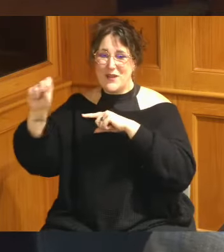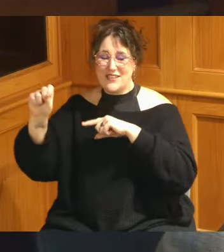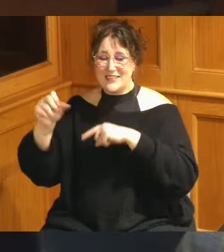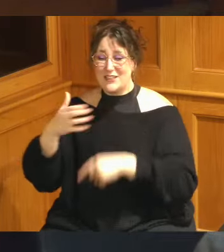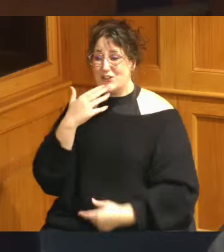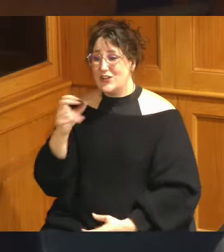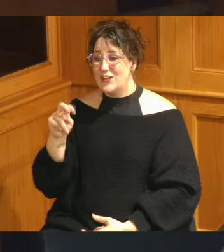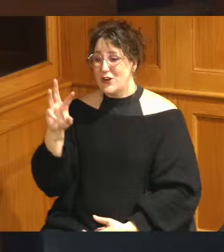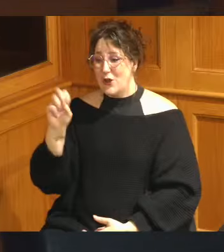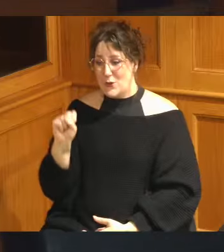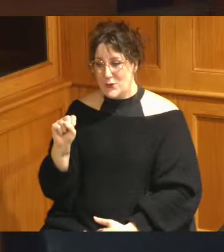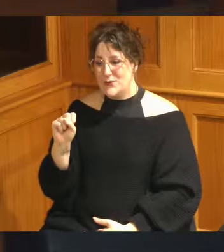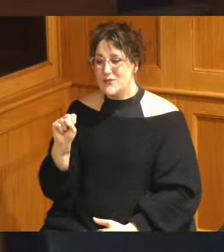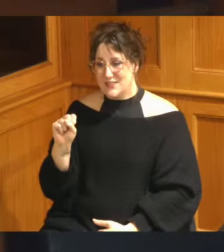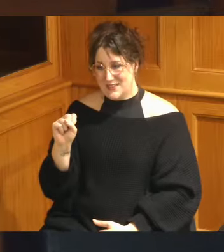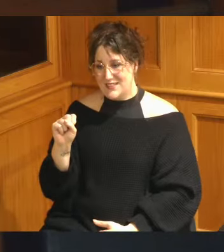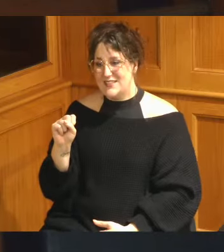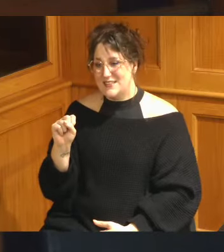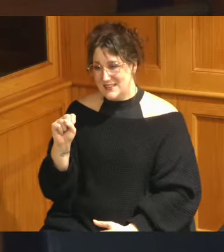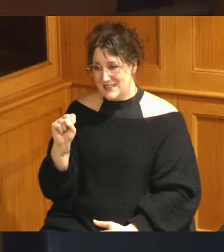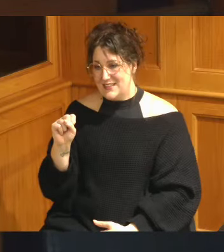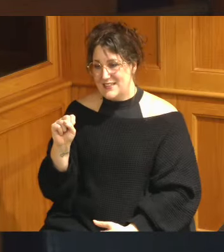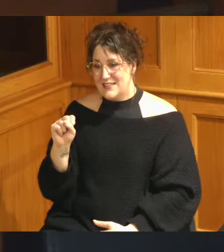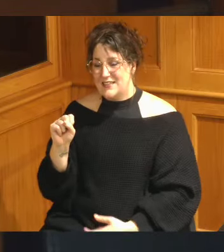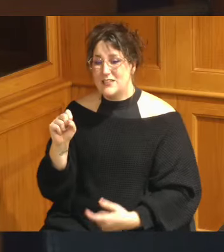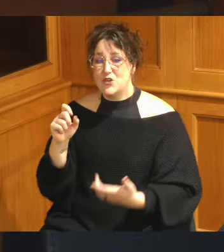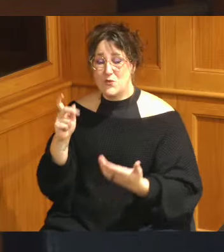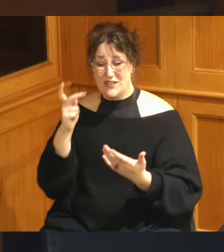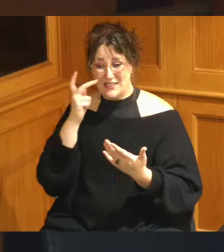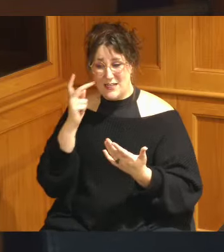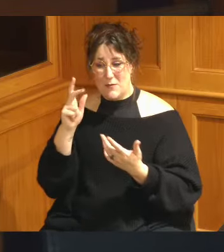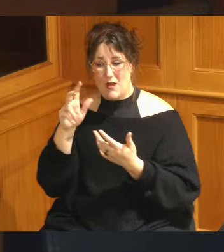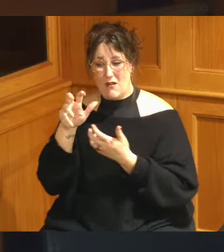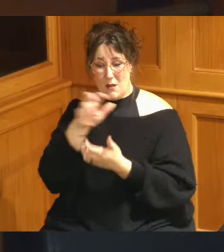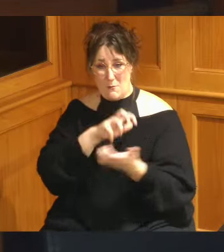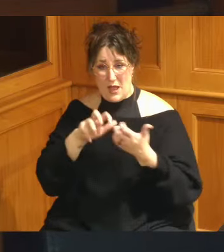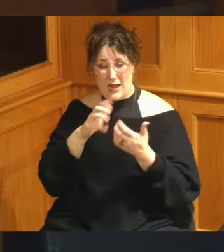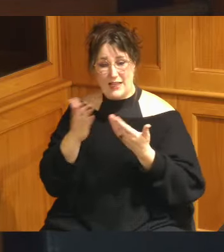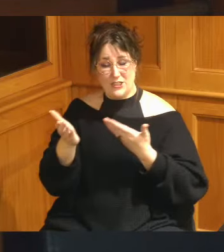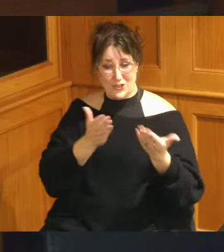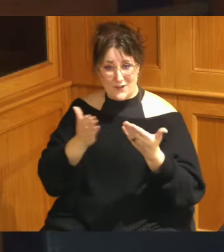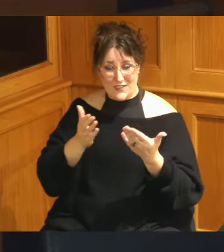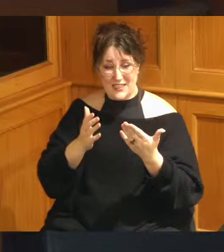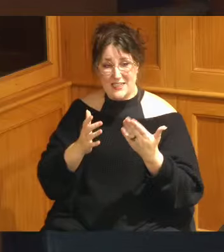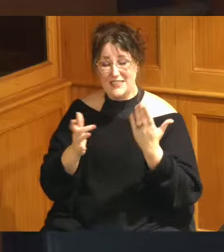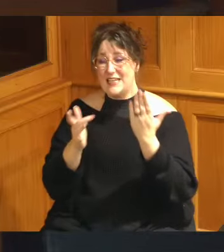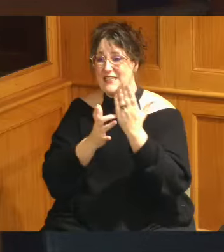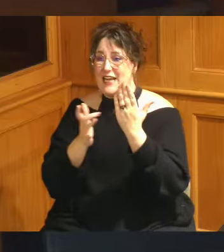certainly when you look at combining services, state-of-the-art technology, which we have to